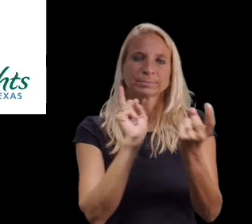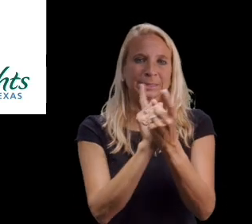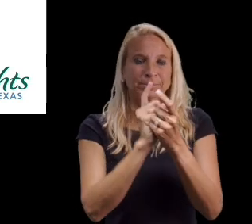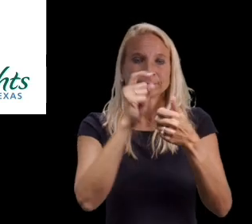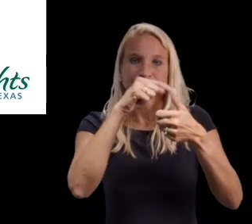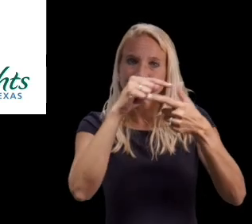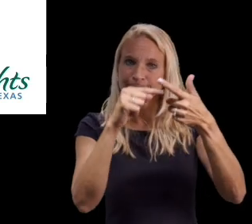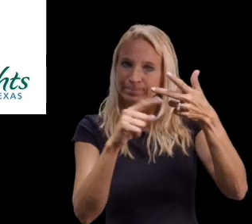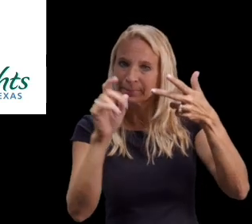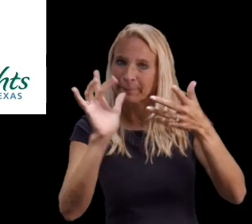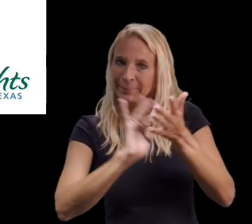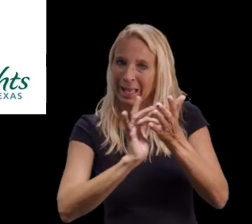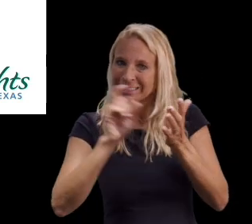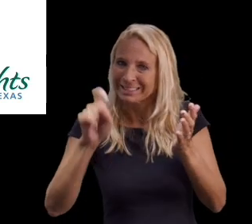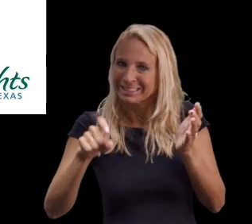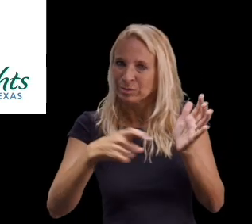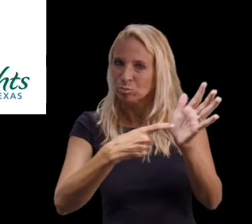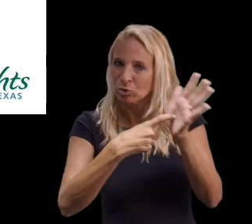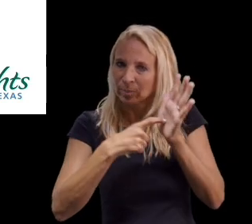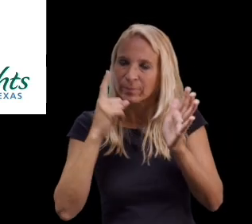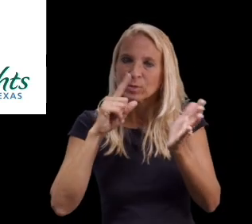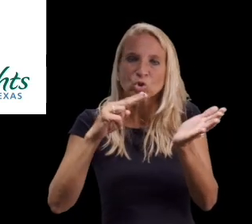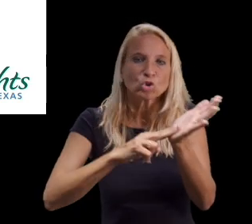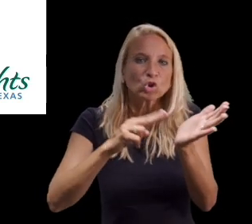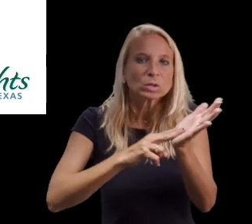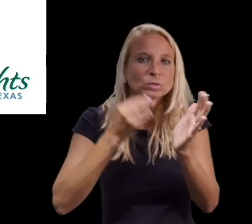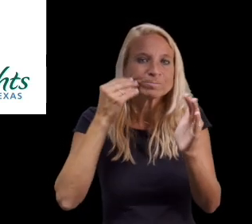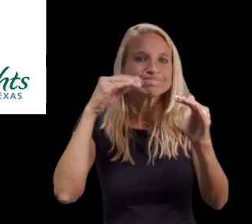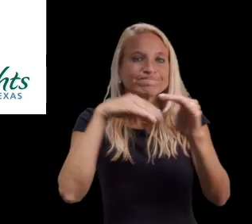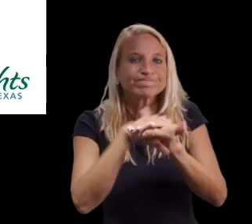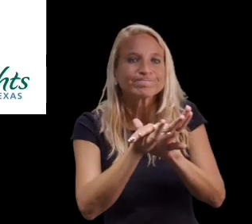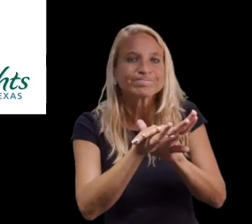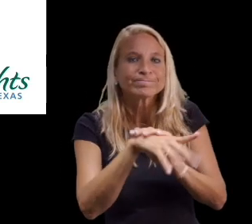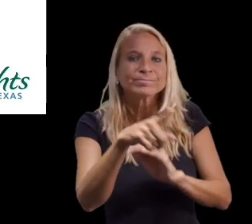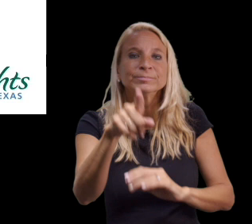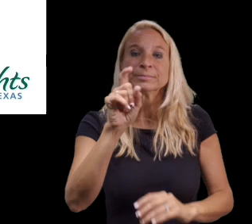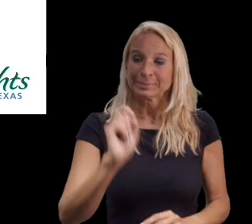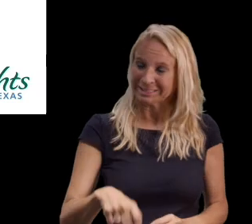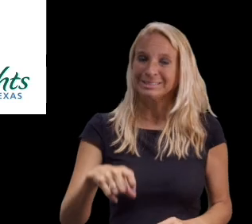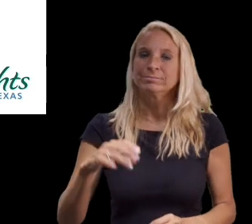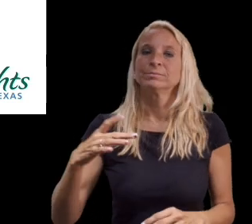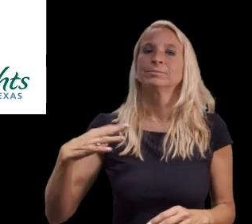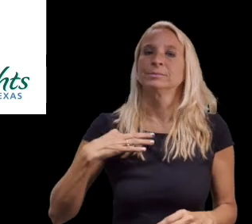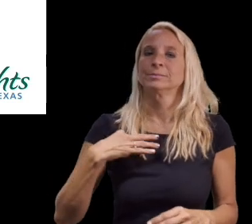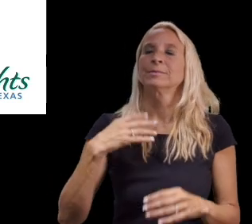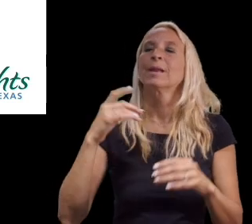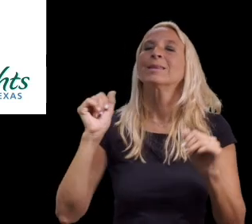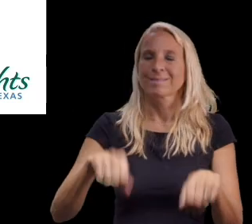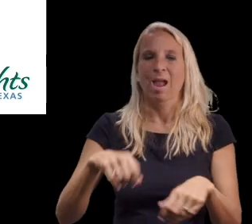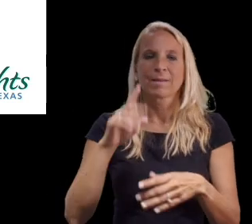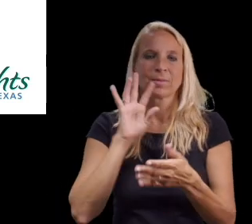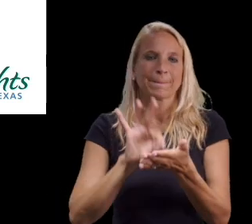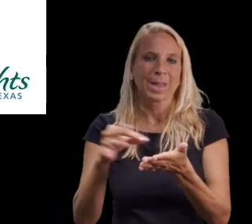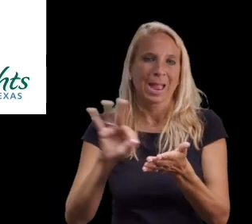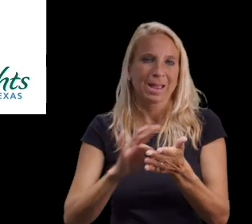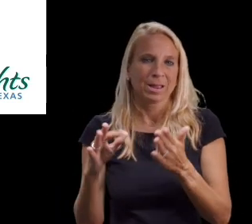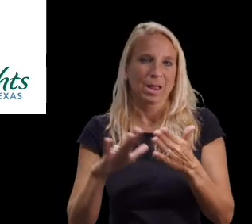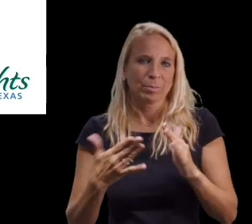and level of care requirements for nursing home admission. You must be eligible for Medicaid in the community,